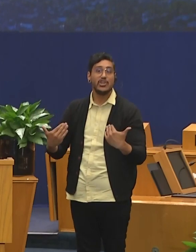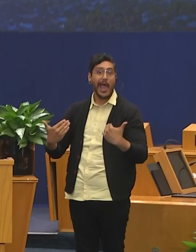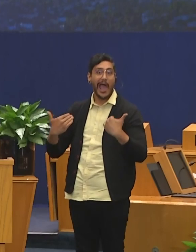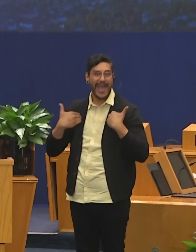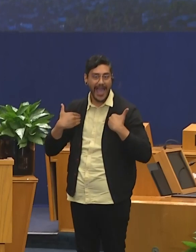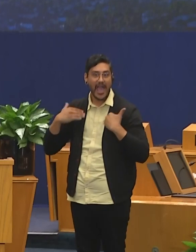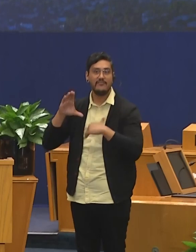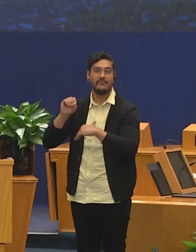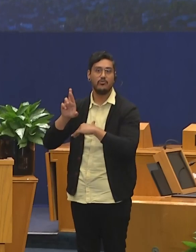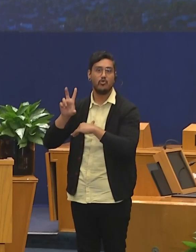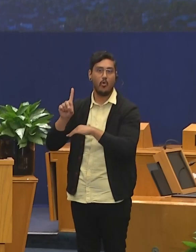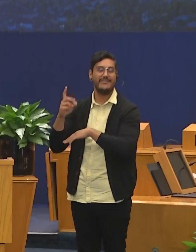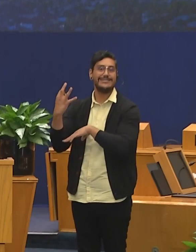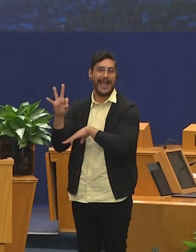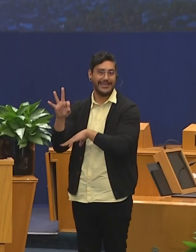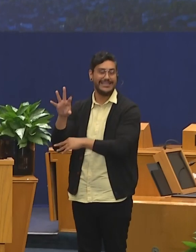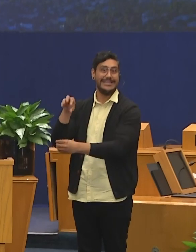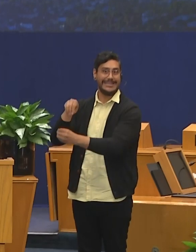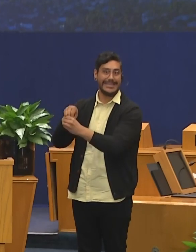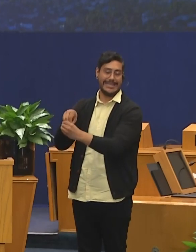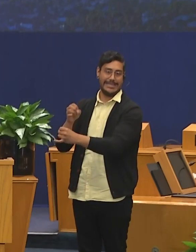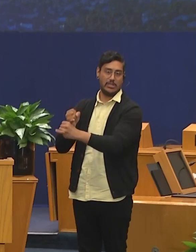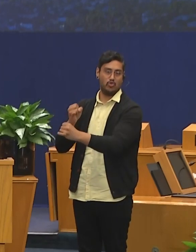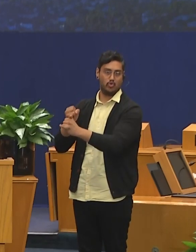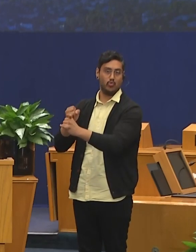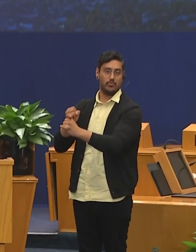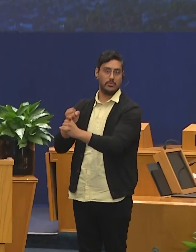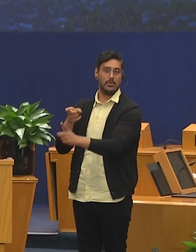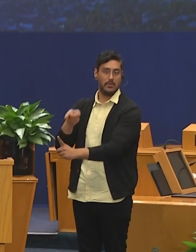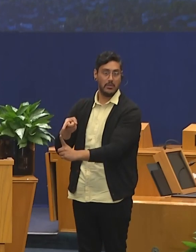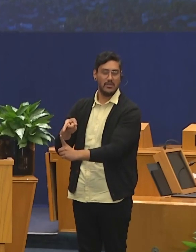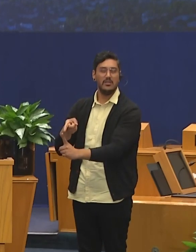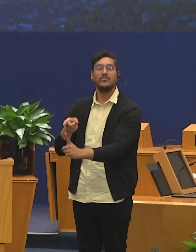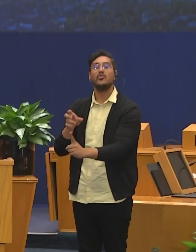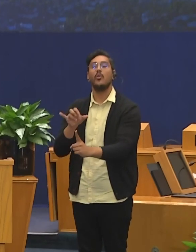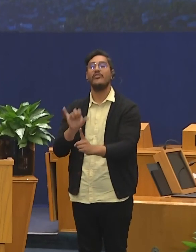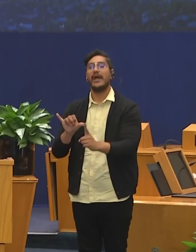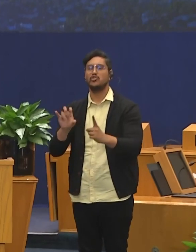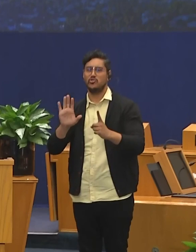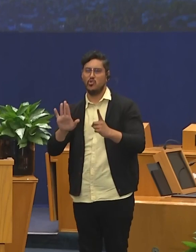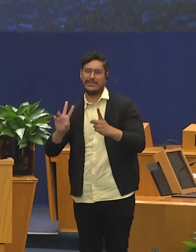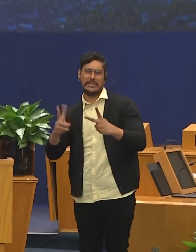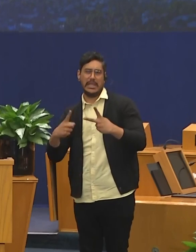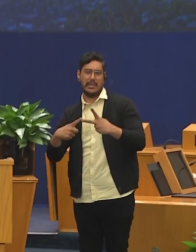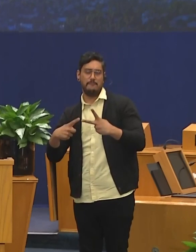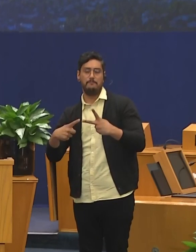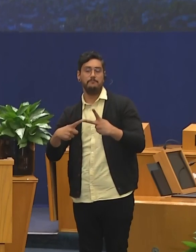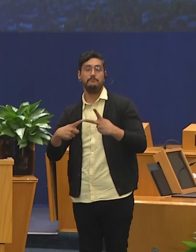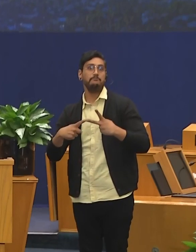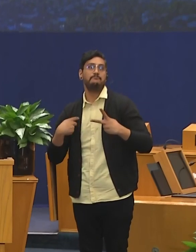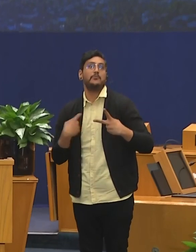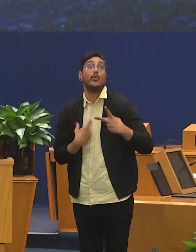CASES OF COVID-19 AMONG RESIDENTS IN THE INSTITUTIONS, WHICH REALLY BRINGS ME TO THE